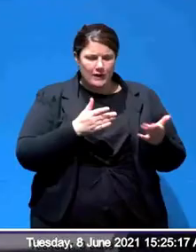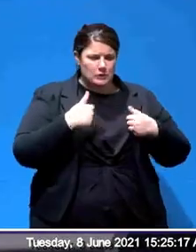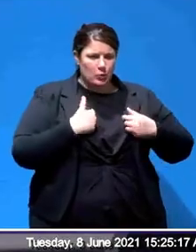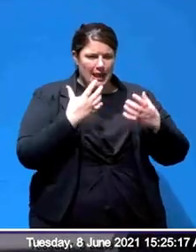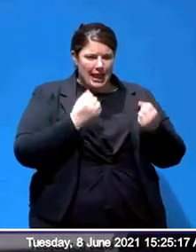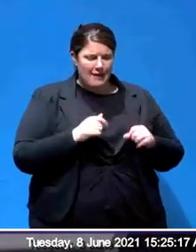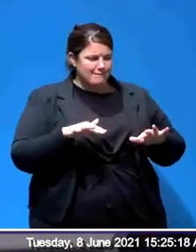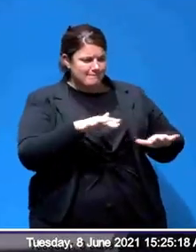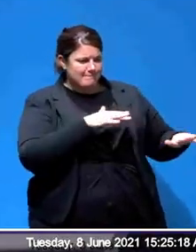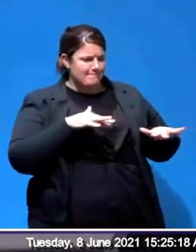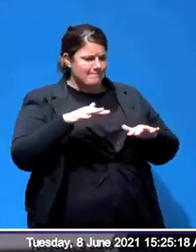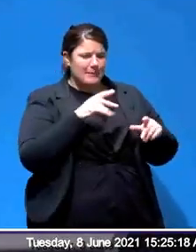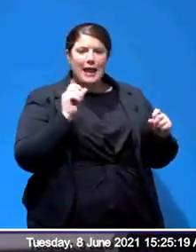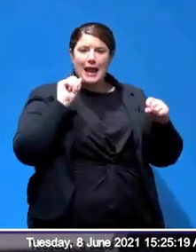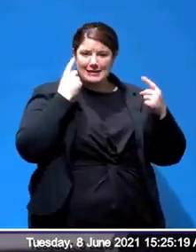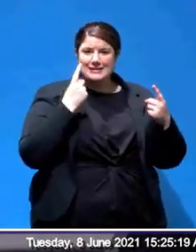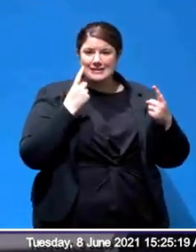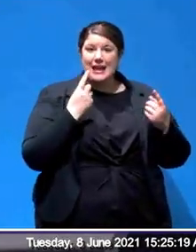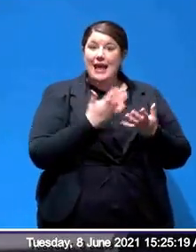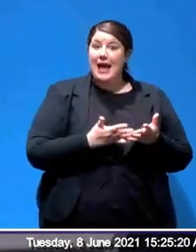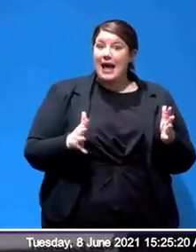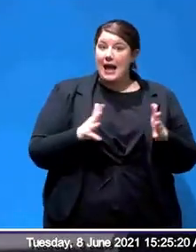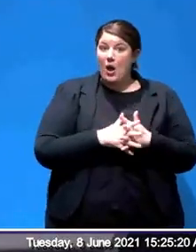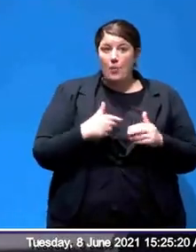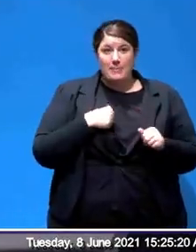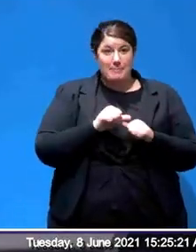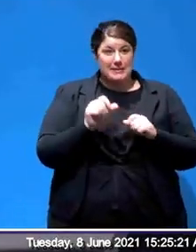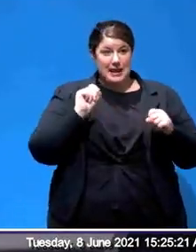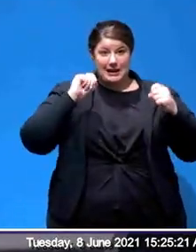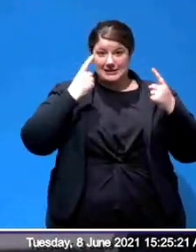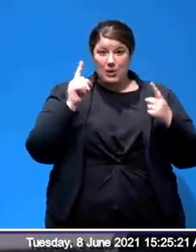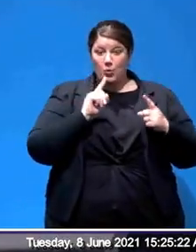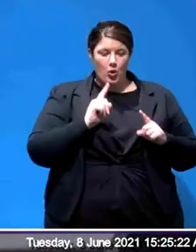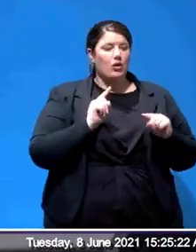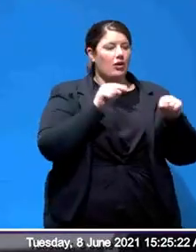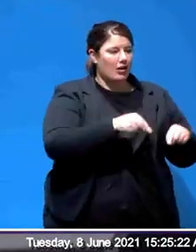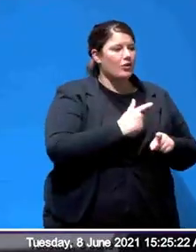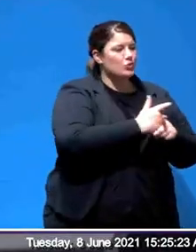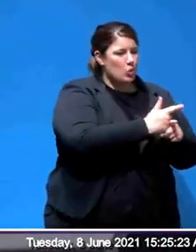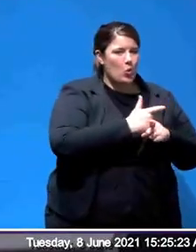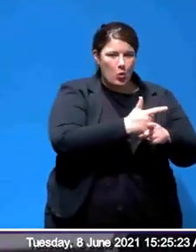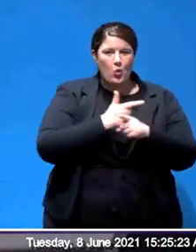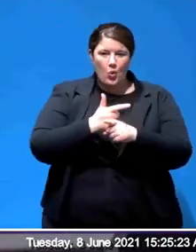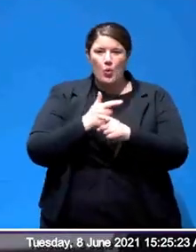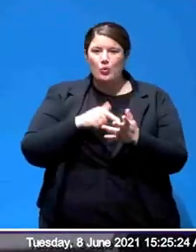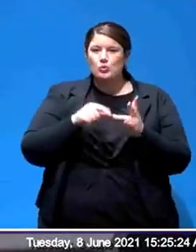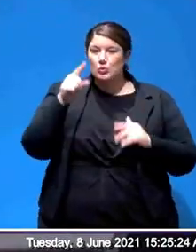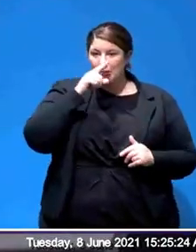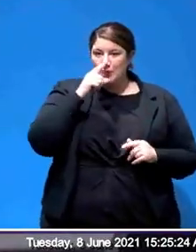So the best way that I felt I could get a sense of the service was to talk to the people who had been working in the service for a long time.